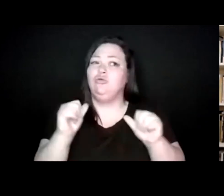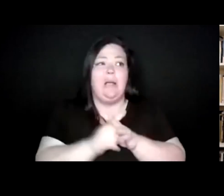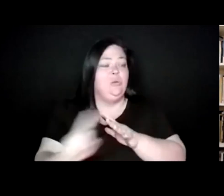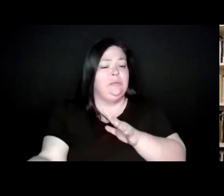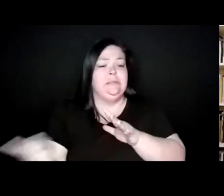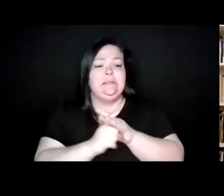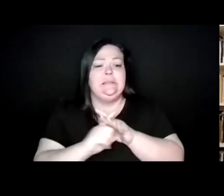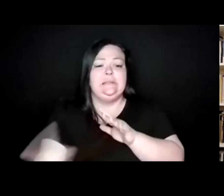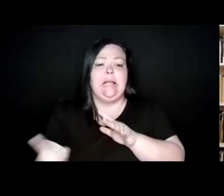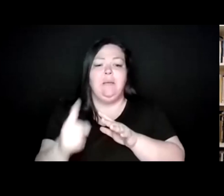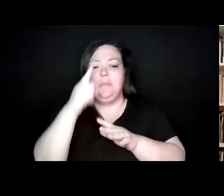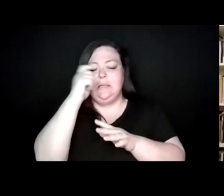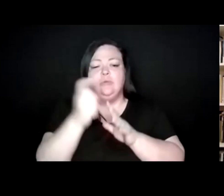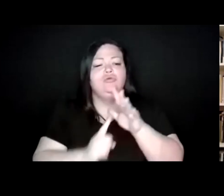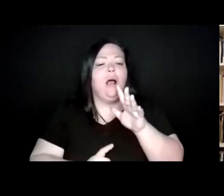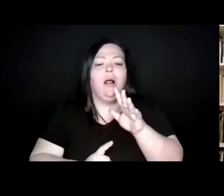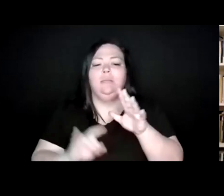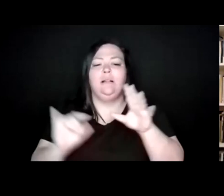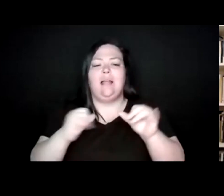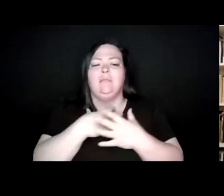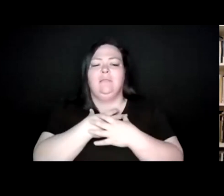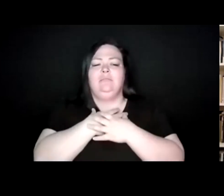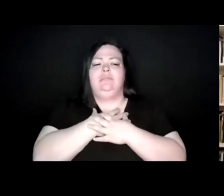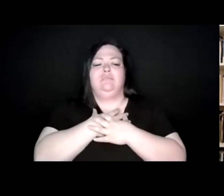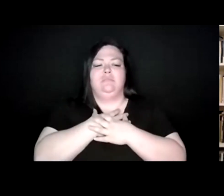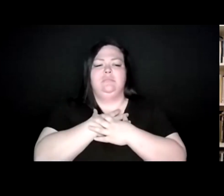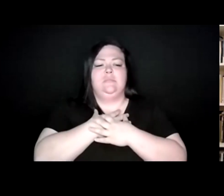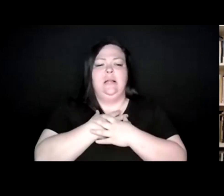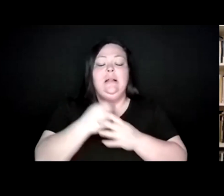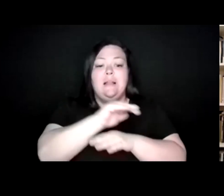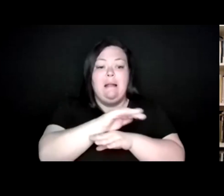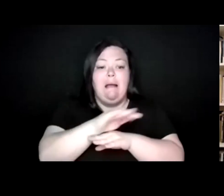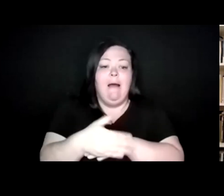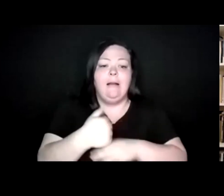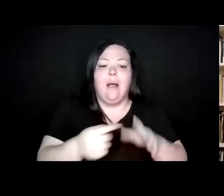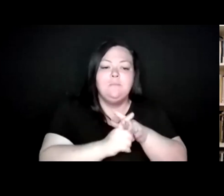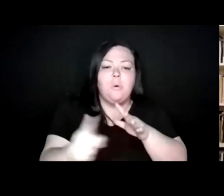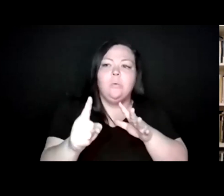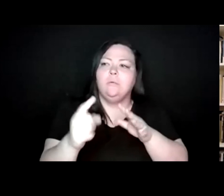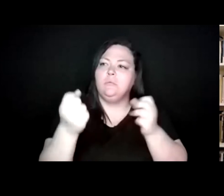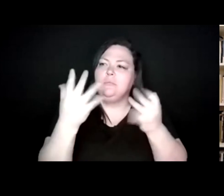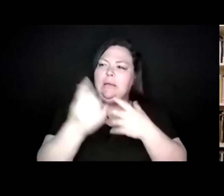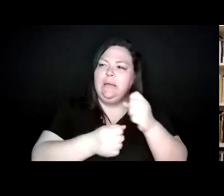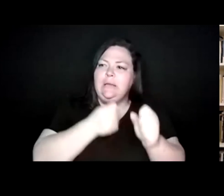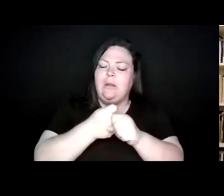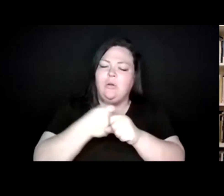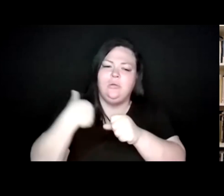your drowning like a clasp around my throat./ I fled in the night. Years passed.//